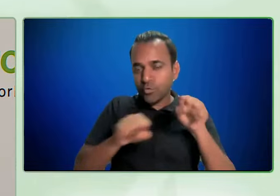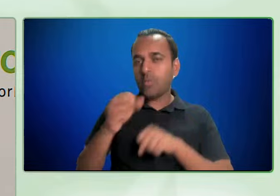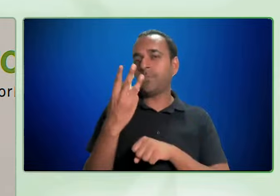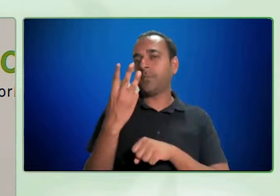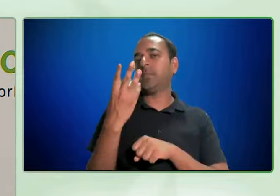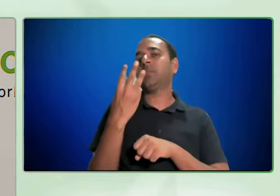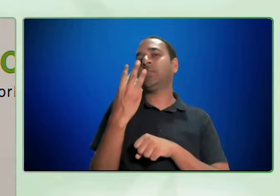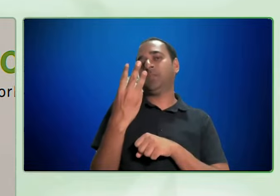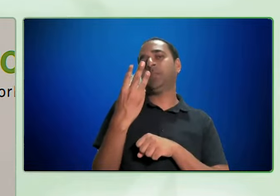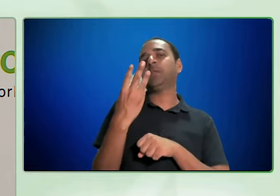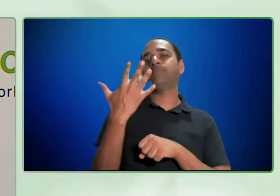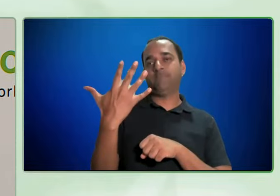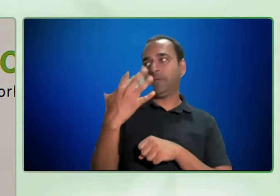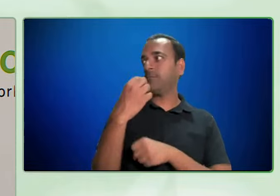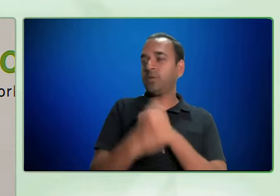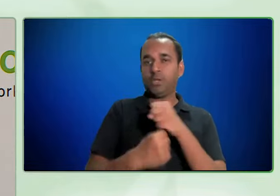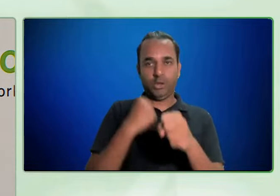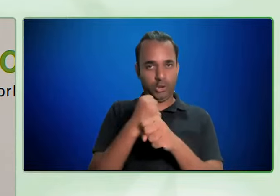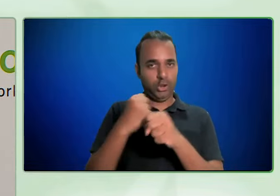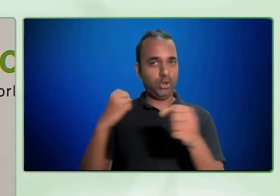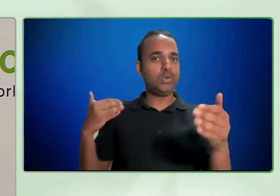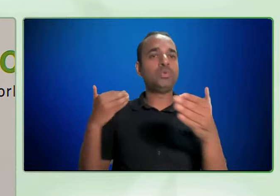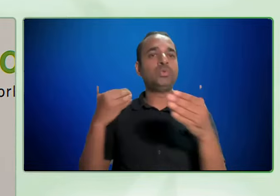Fascinating potential was already there.